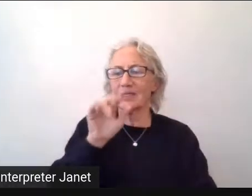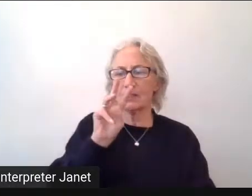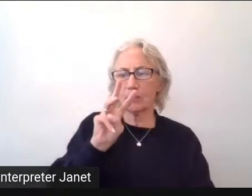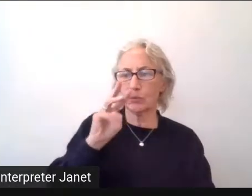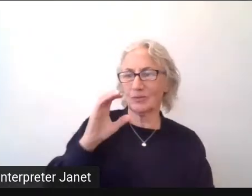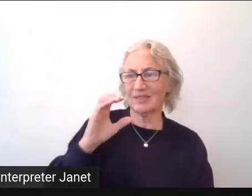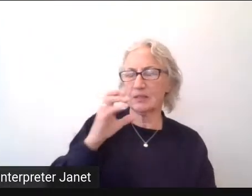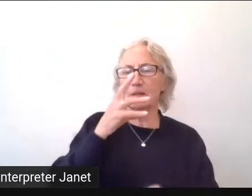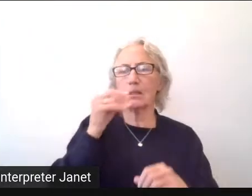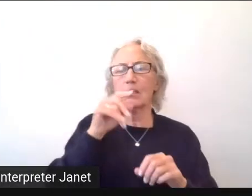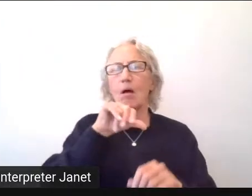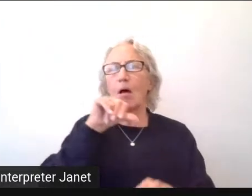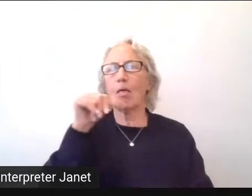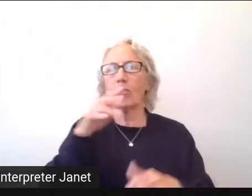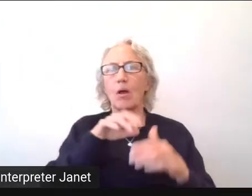We